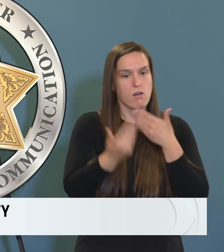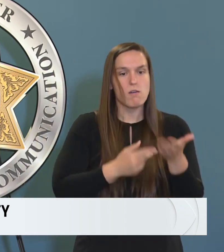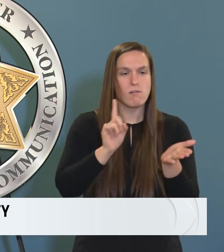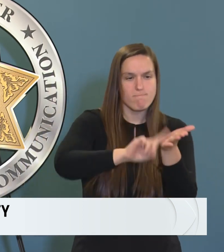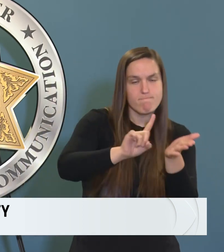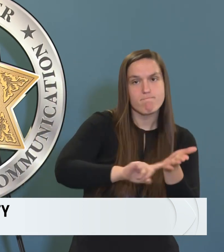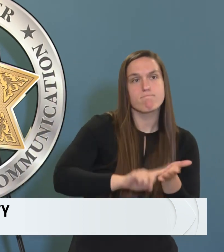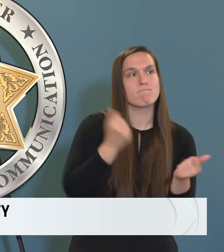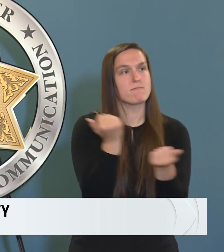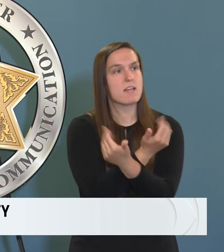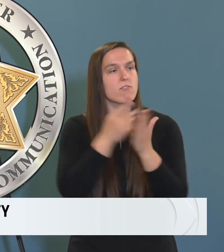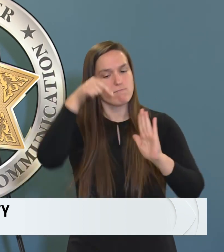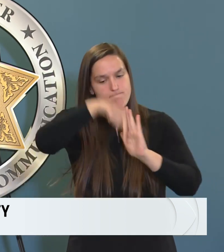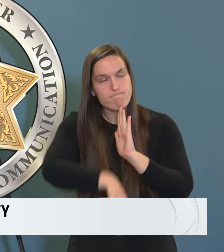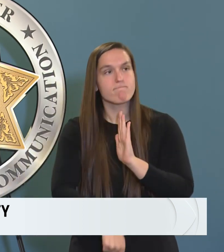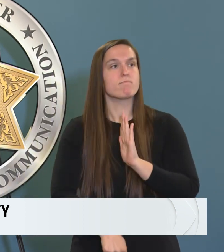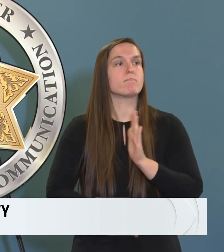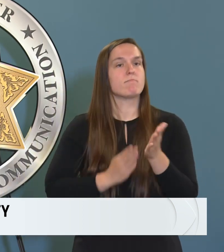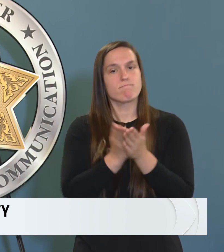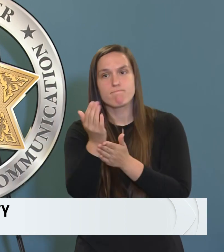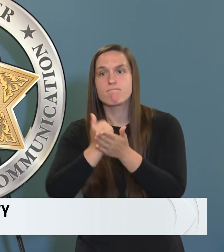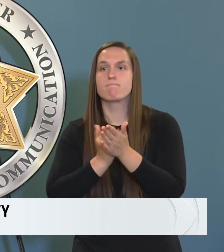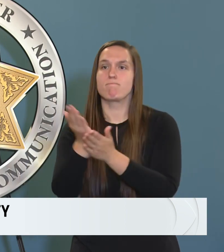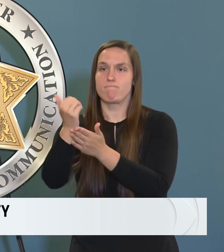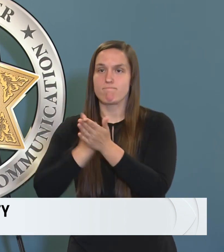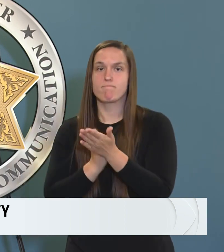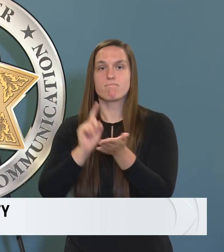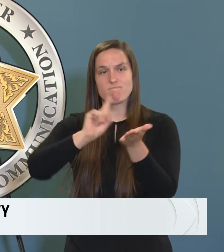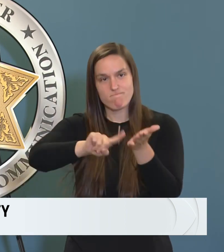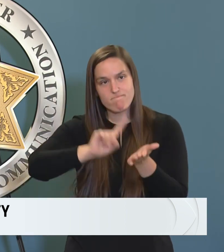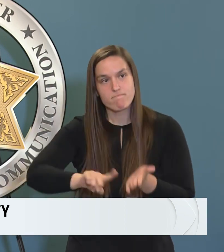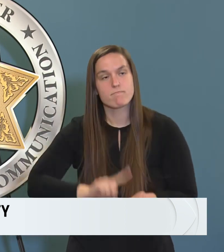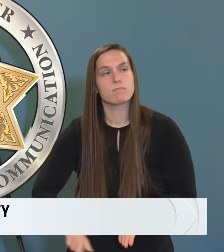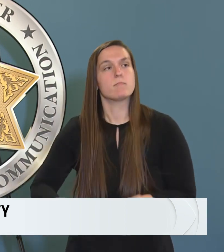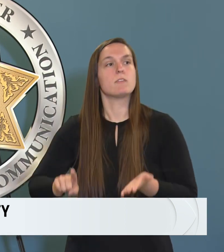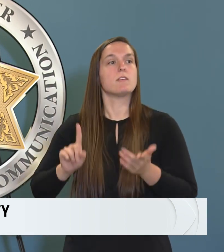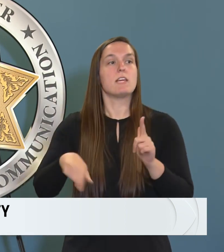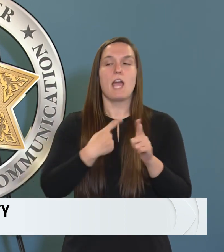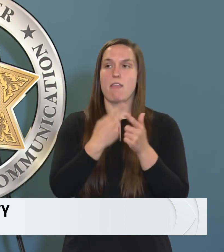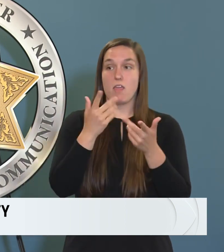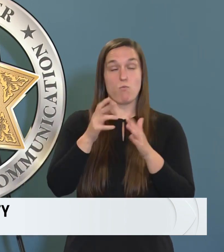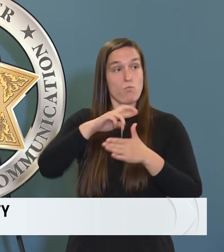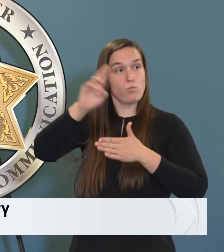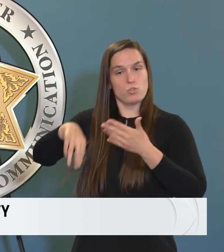DIRECTLY IMPACTED BY THE FIRE. SO FROM THE VERY BEGINNING, OUR COMMITMENT WAS TO LEAVE NO